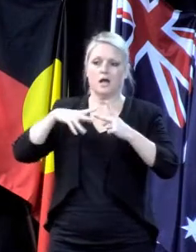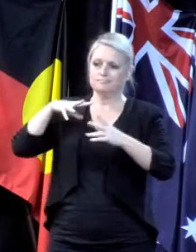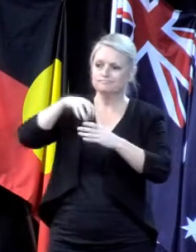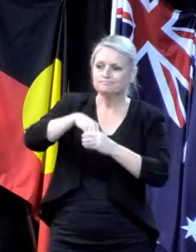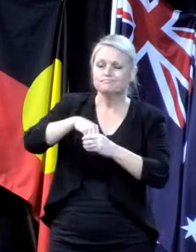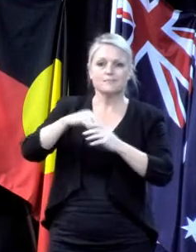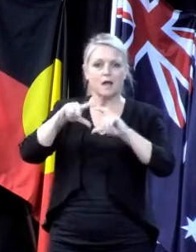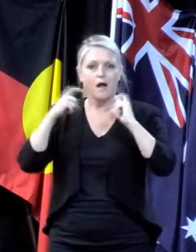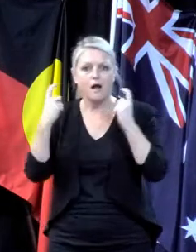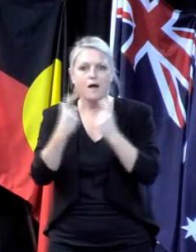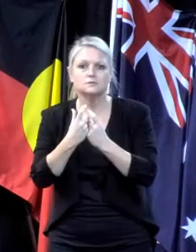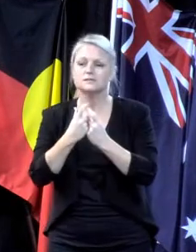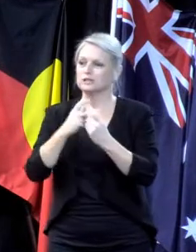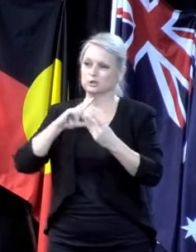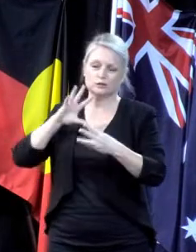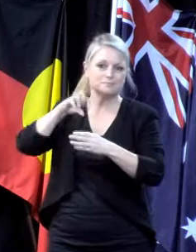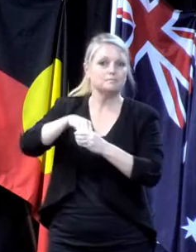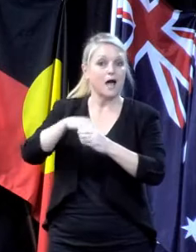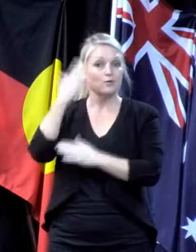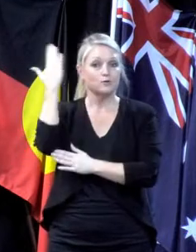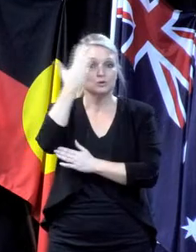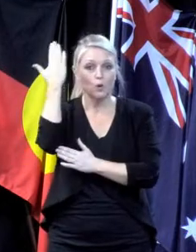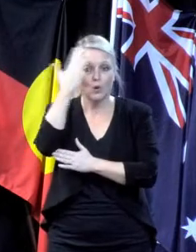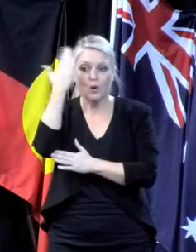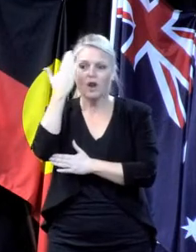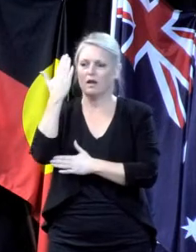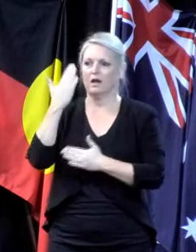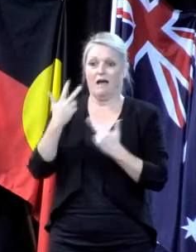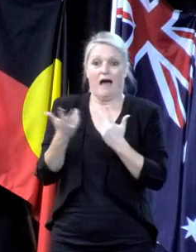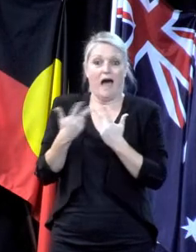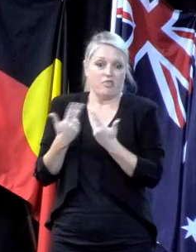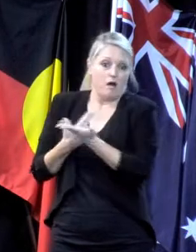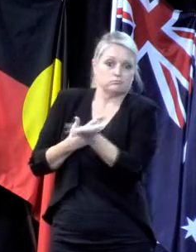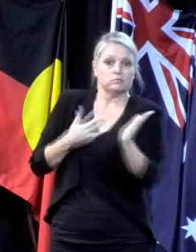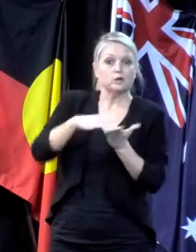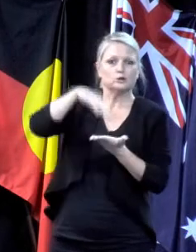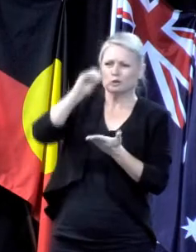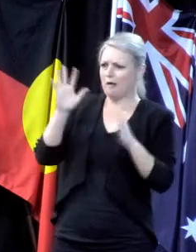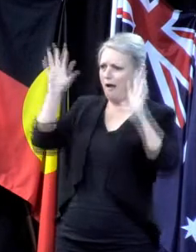She is part of the whole school. The students are mentioning how wonderful it is to have her in class with them.